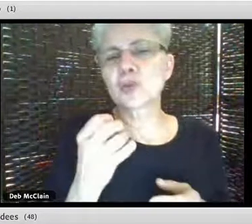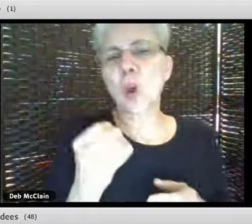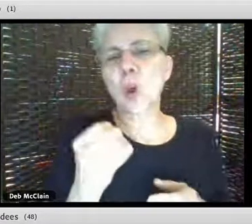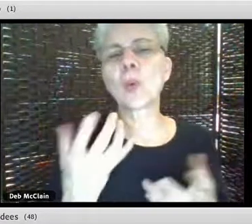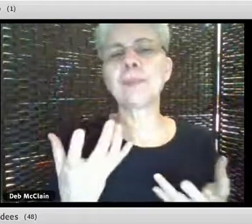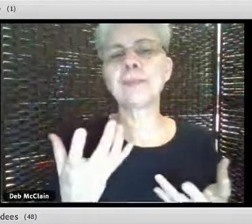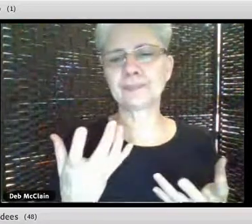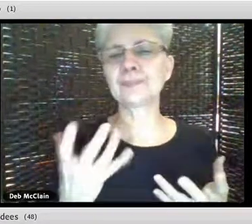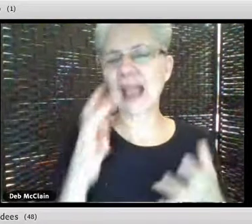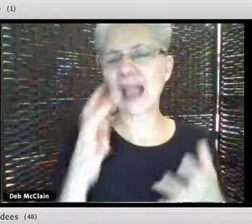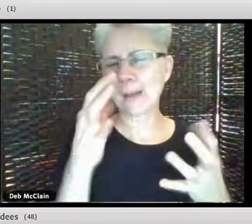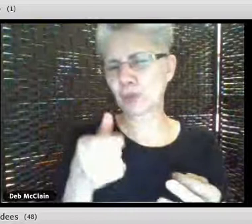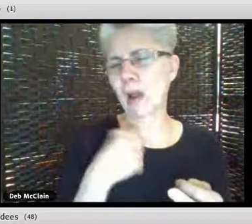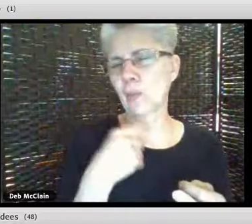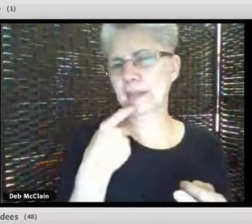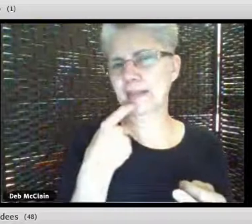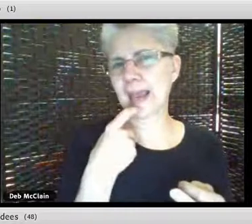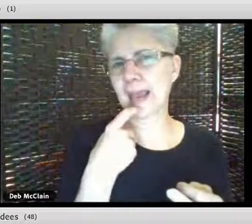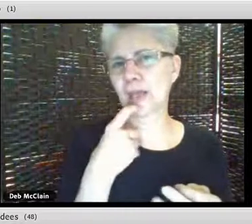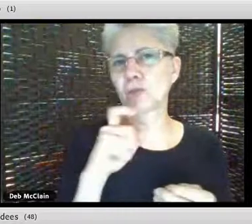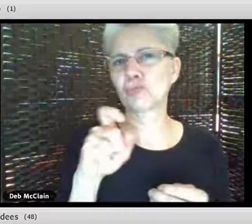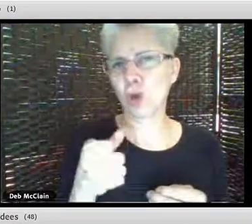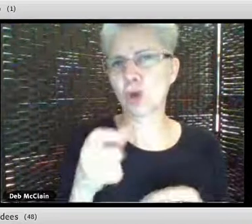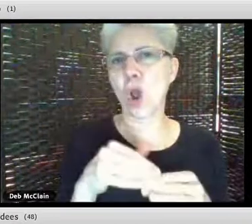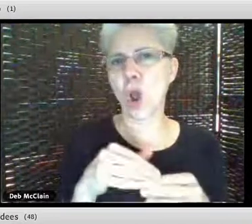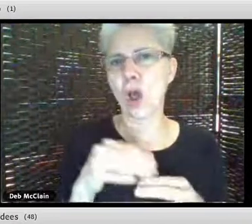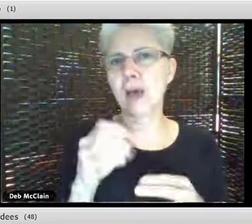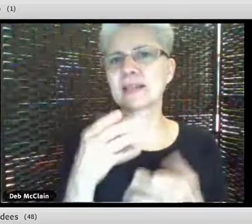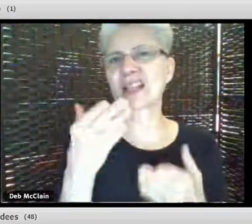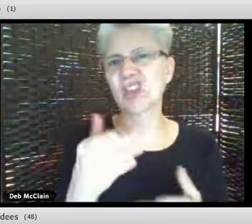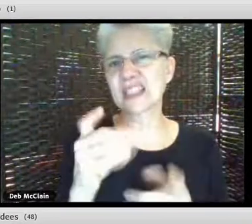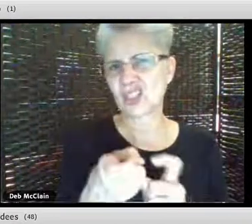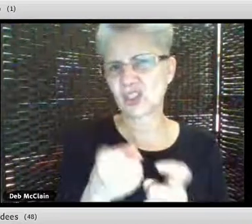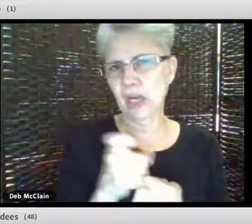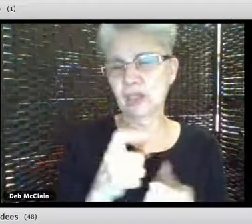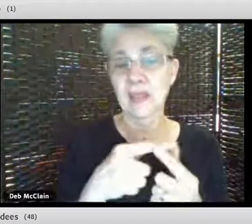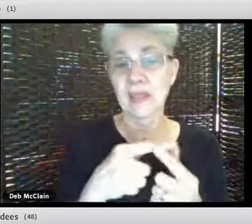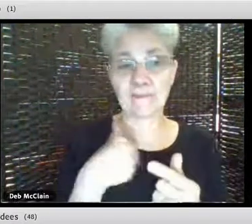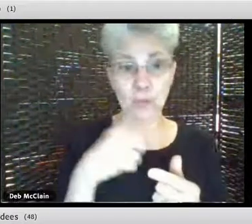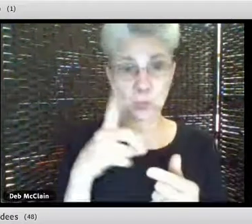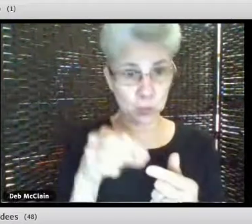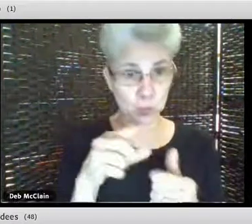I mean, all the changes they made, so it's up to you. I would say, if you send somebody something,